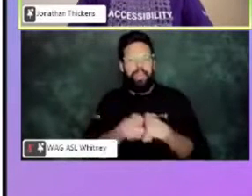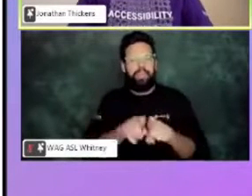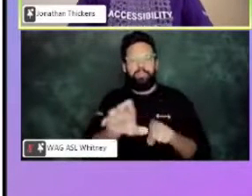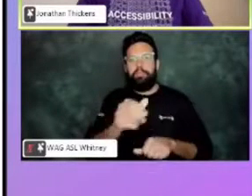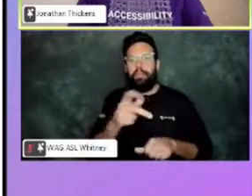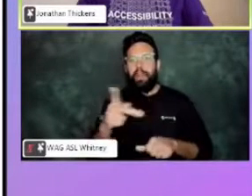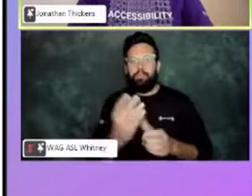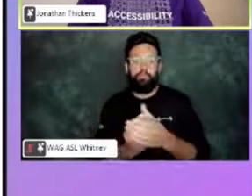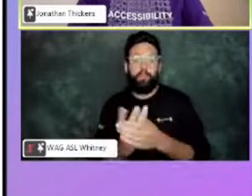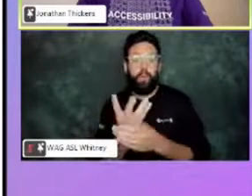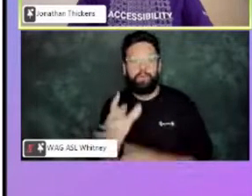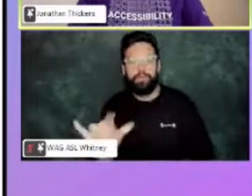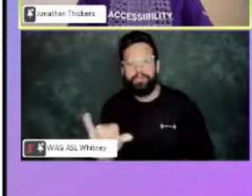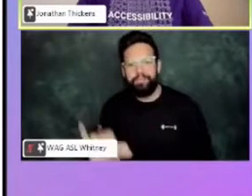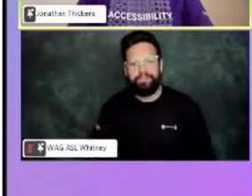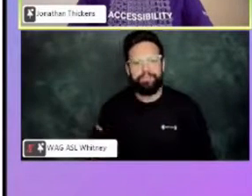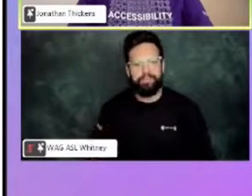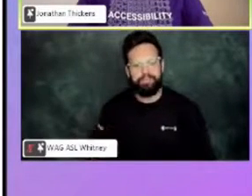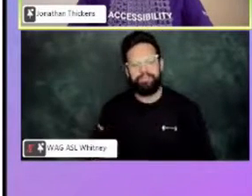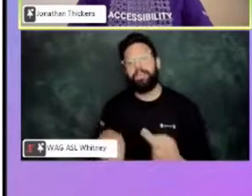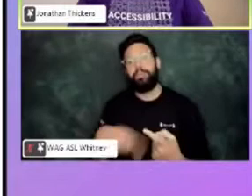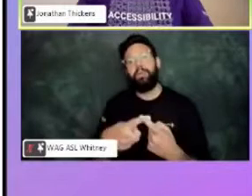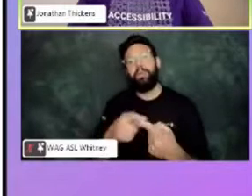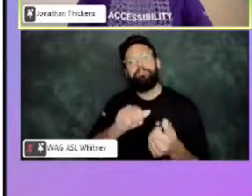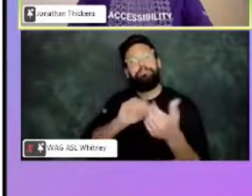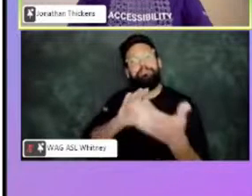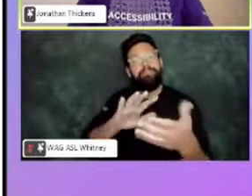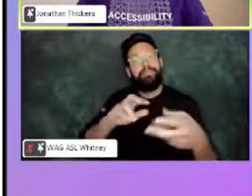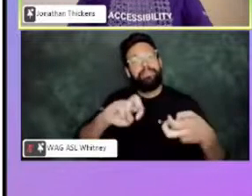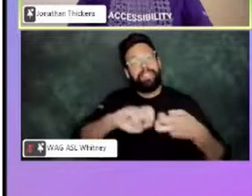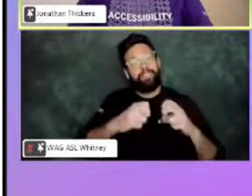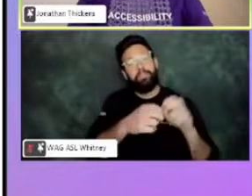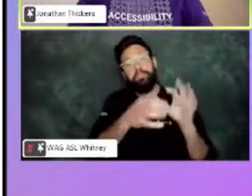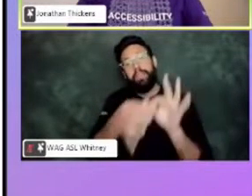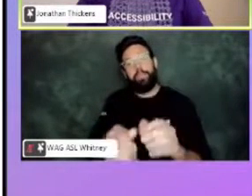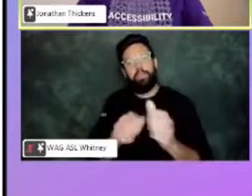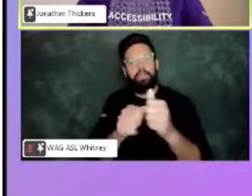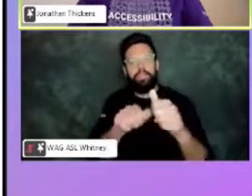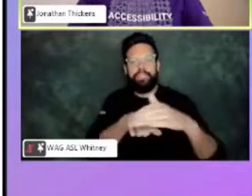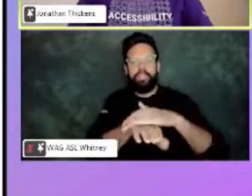When you encounter accessibility issues, you'll get all the same great info you're used to with Deque products.